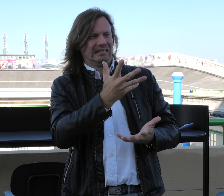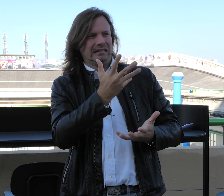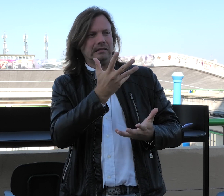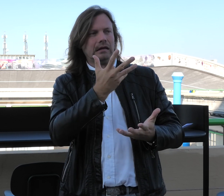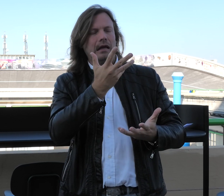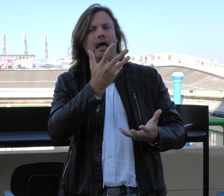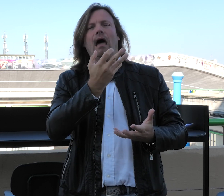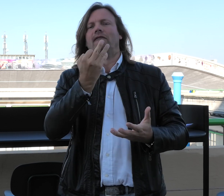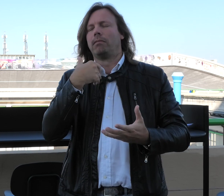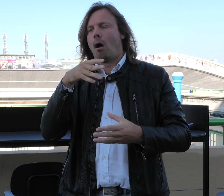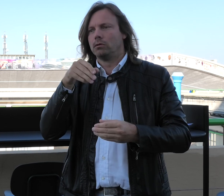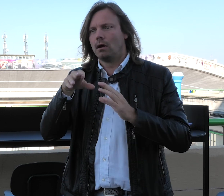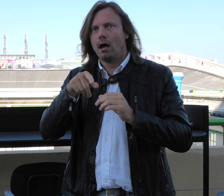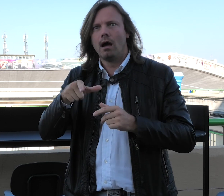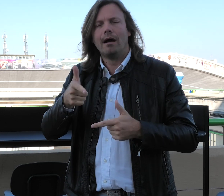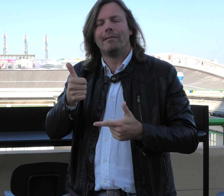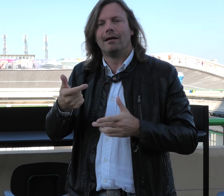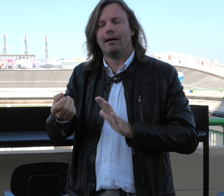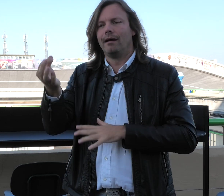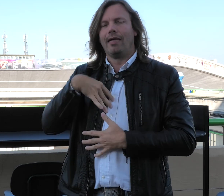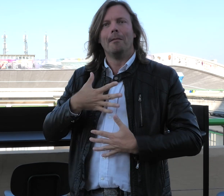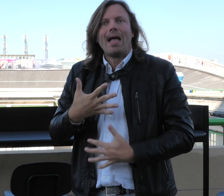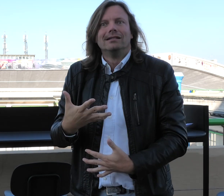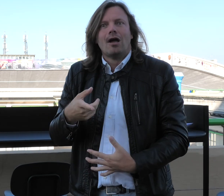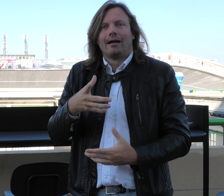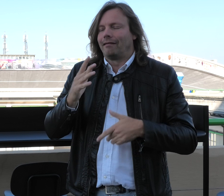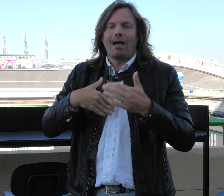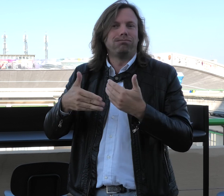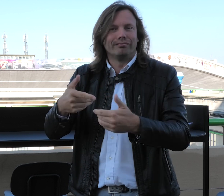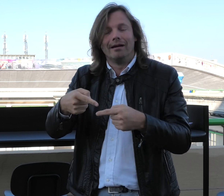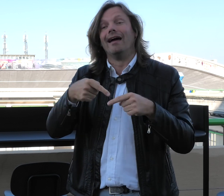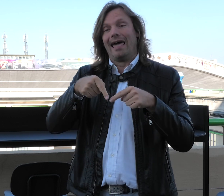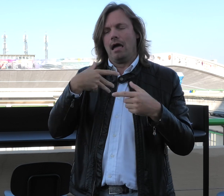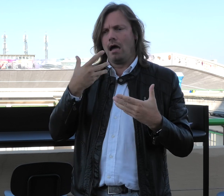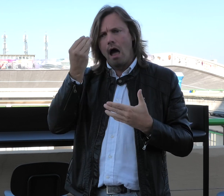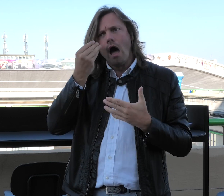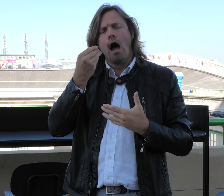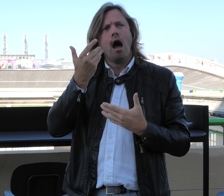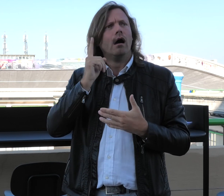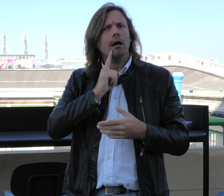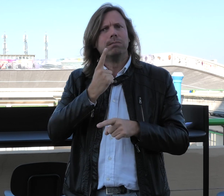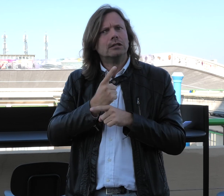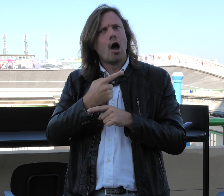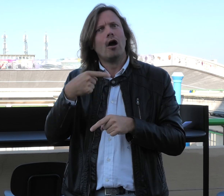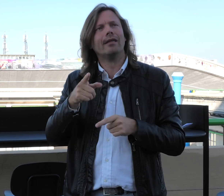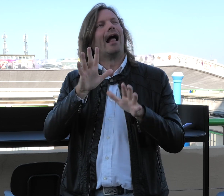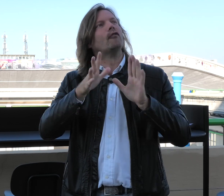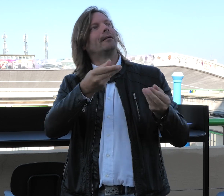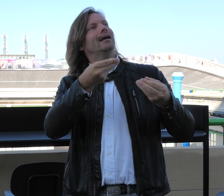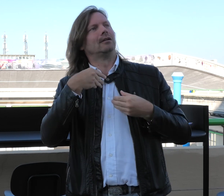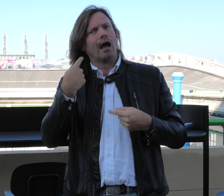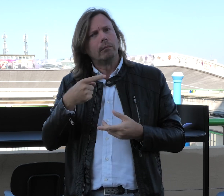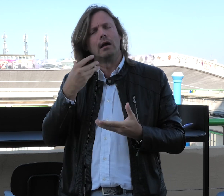At first I didn't want to do it, but afterwards I lent myself to the game and from this a passion was born and I realised the need